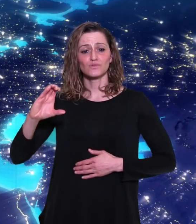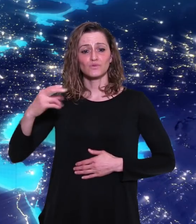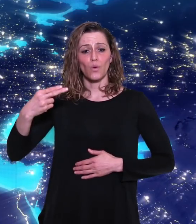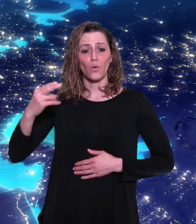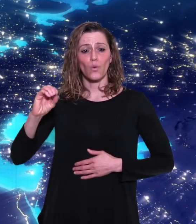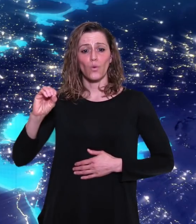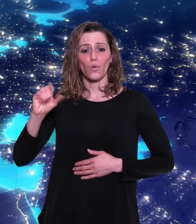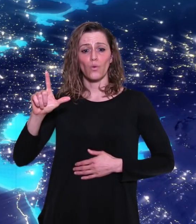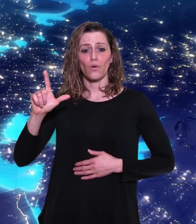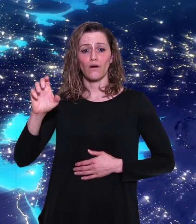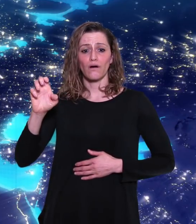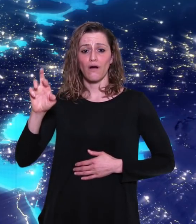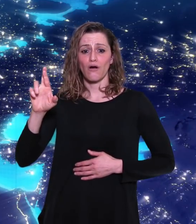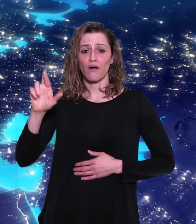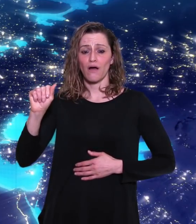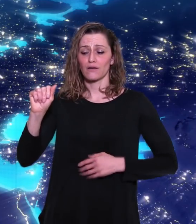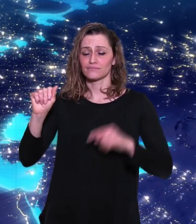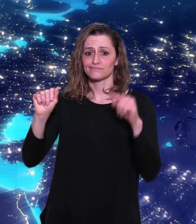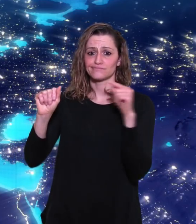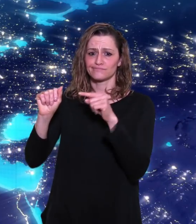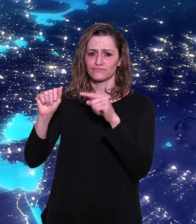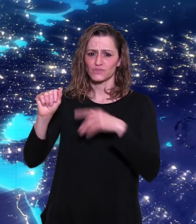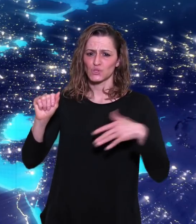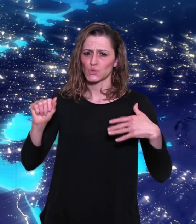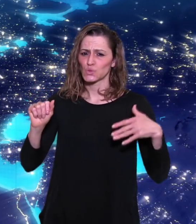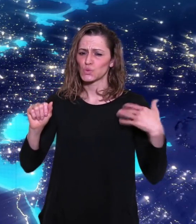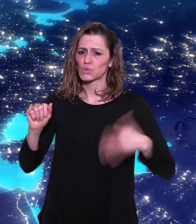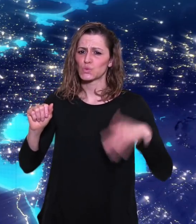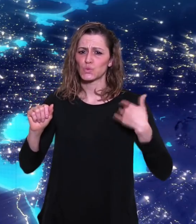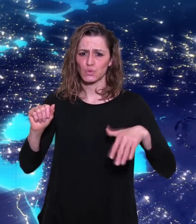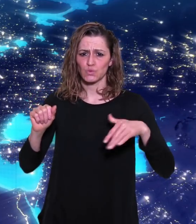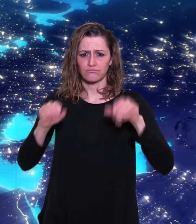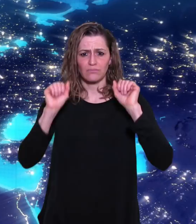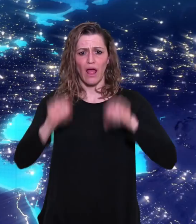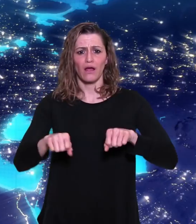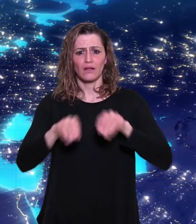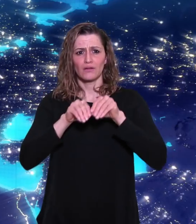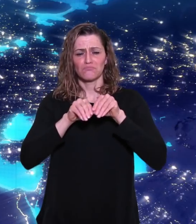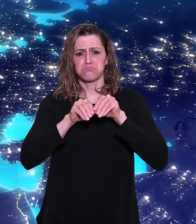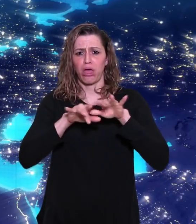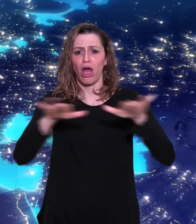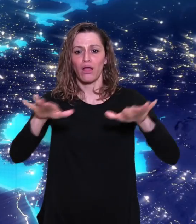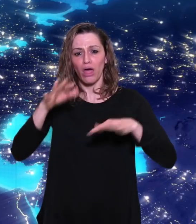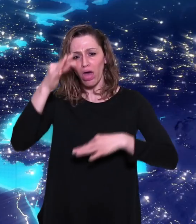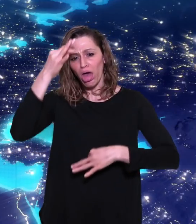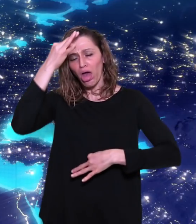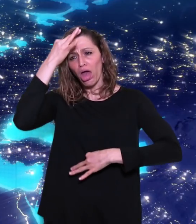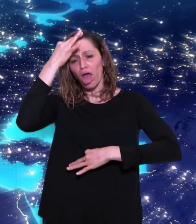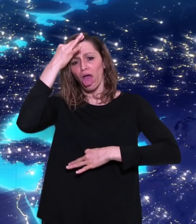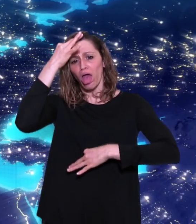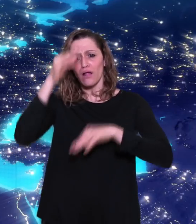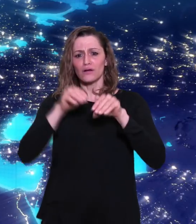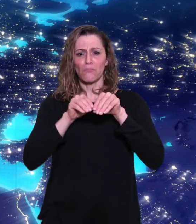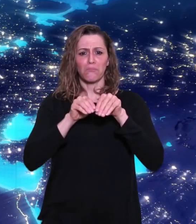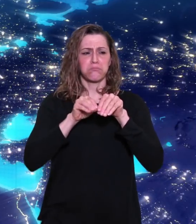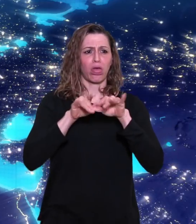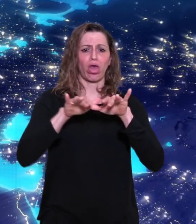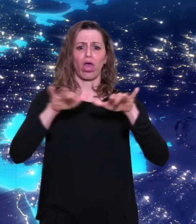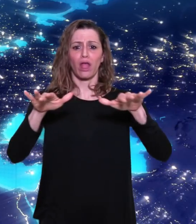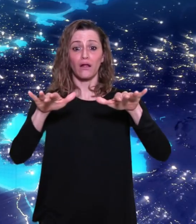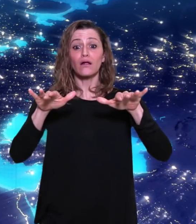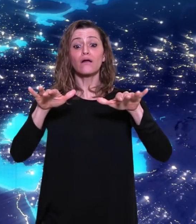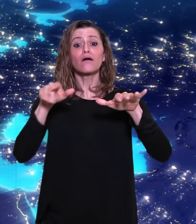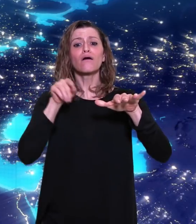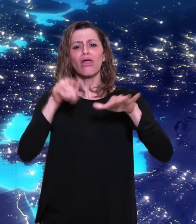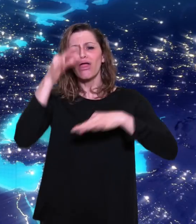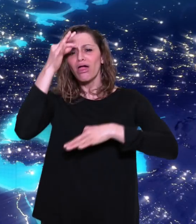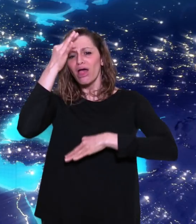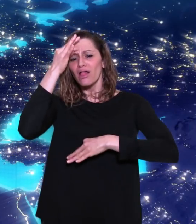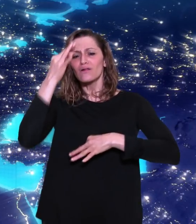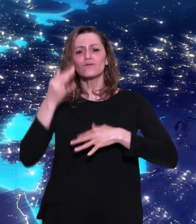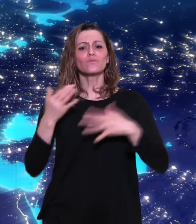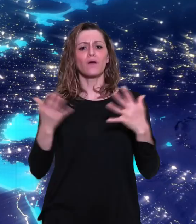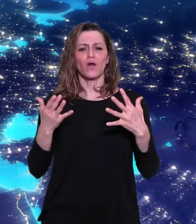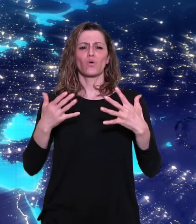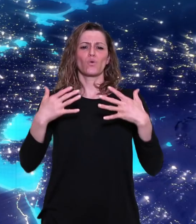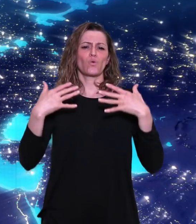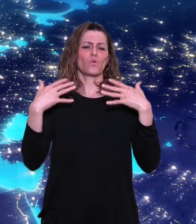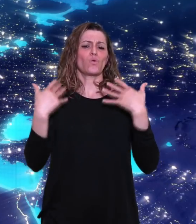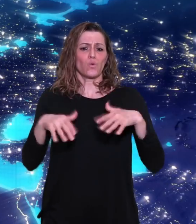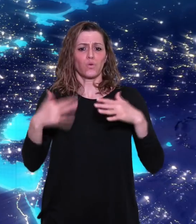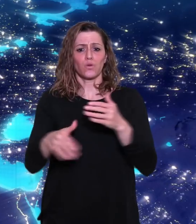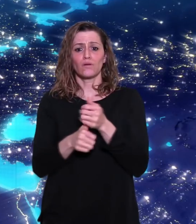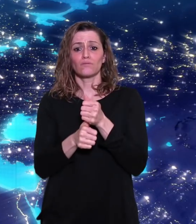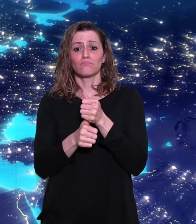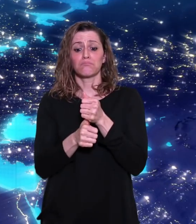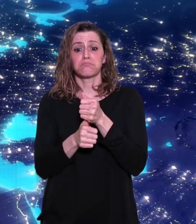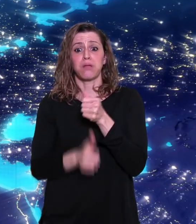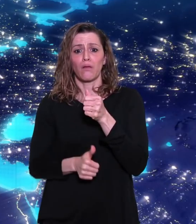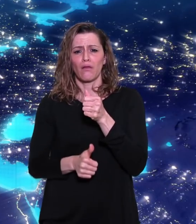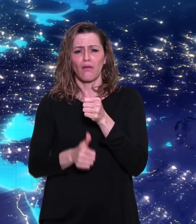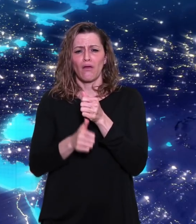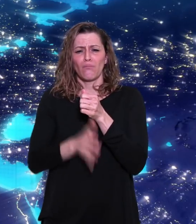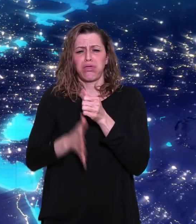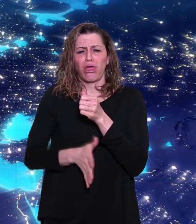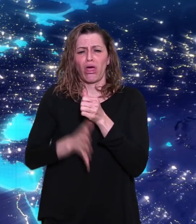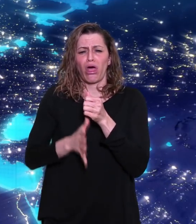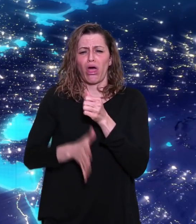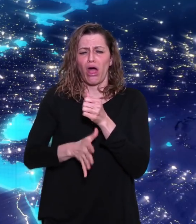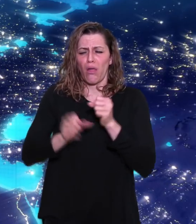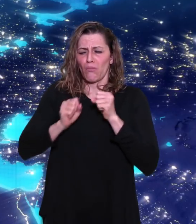Dawn: Cholera is an infectious disease that tends to cause